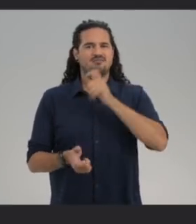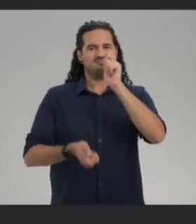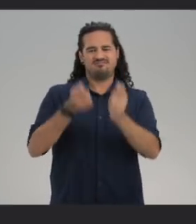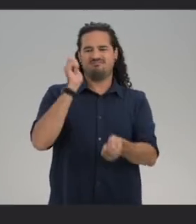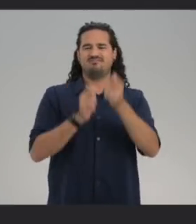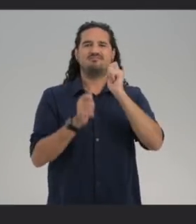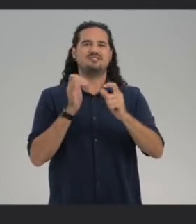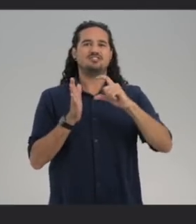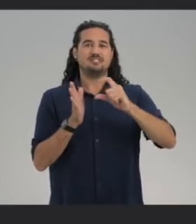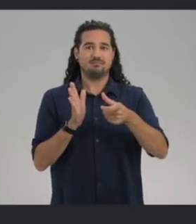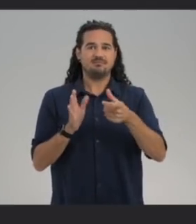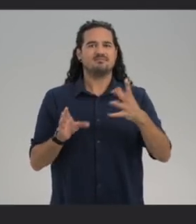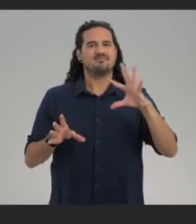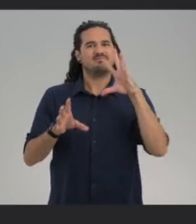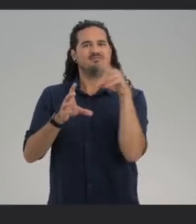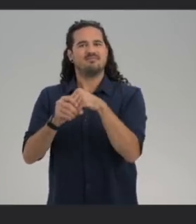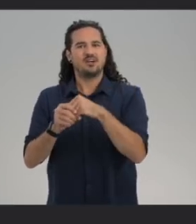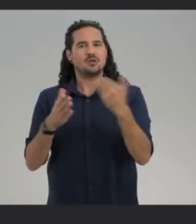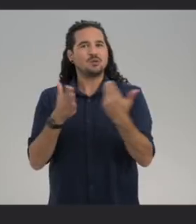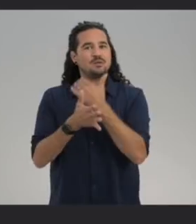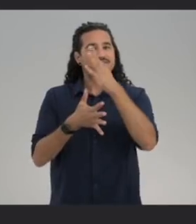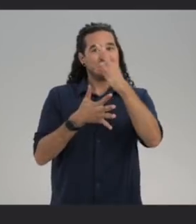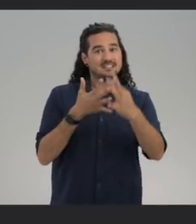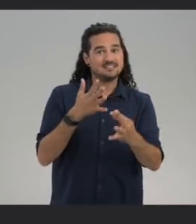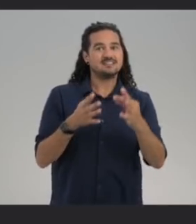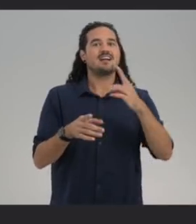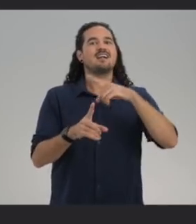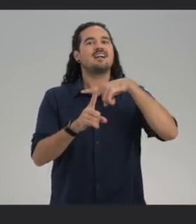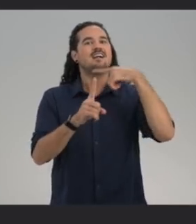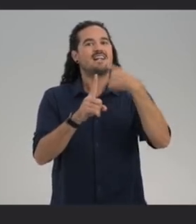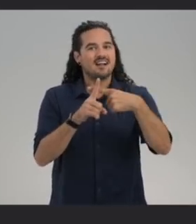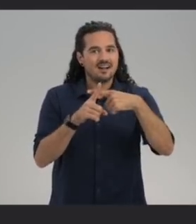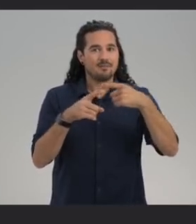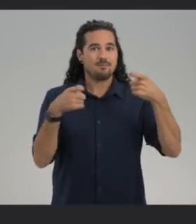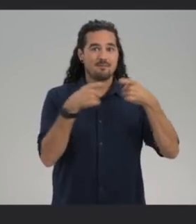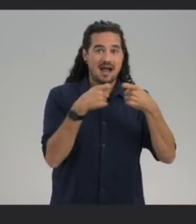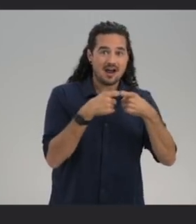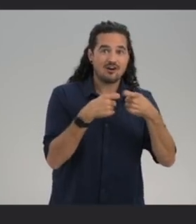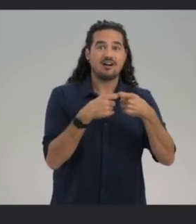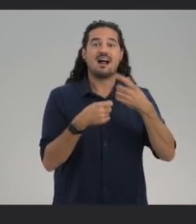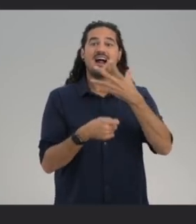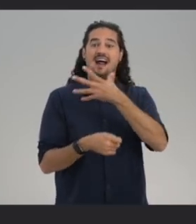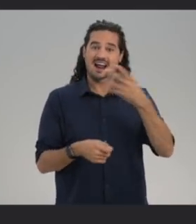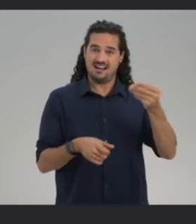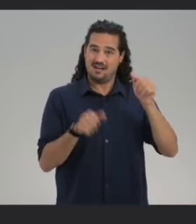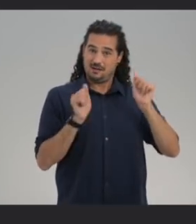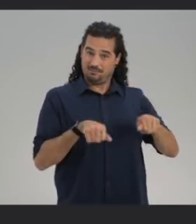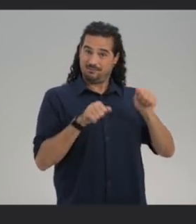and incredible new features. And even with all of its power and capability,